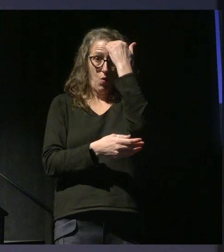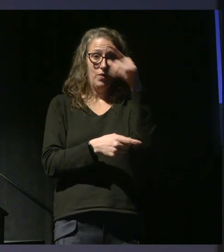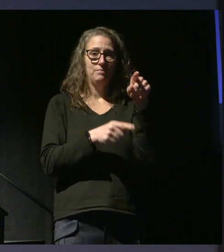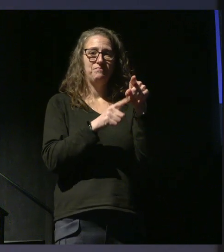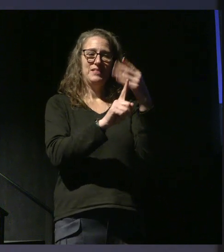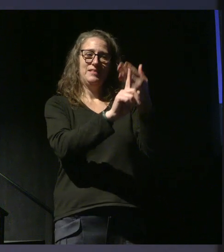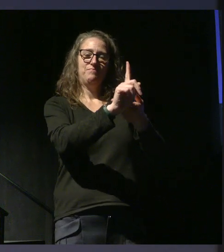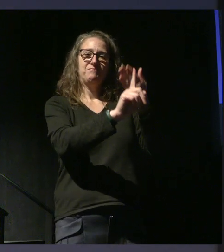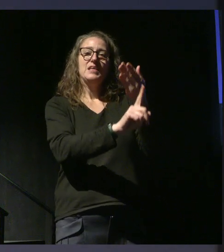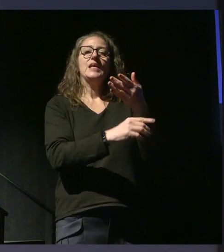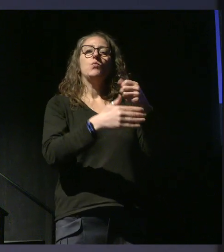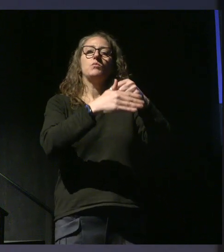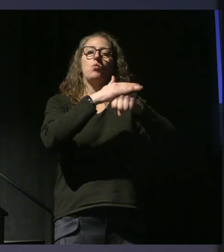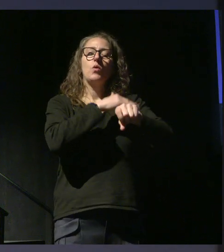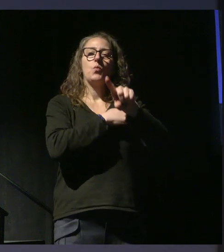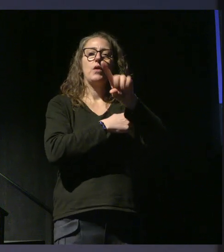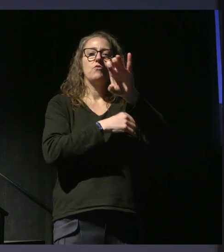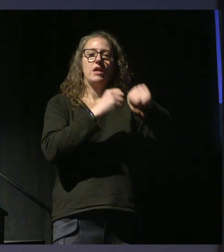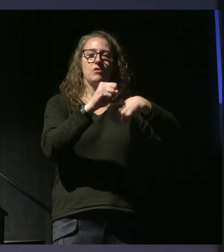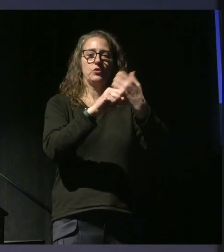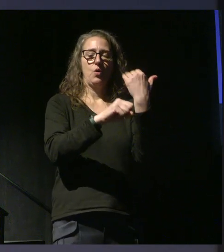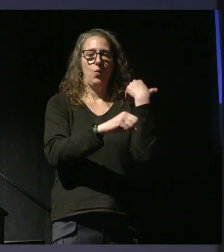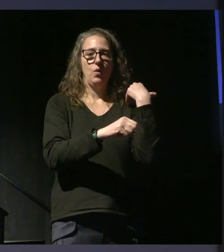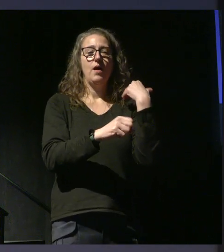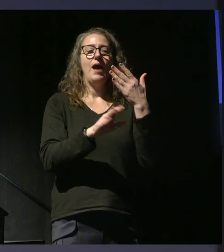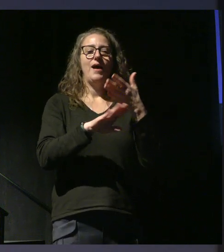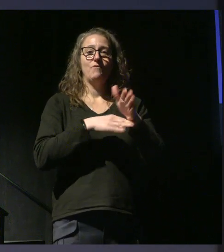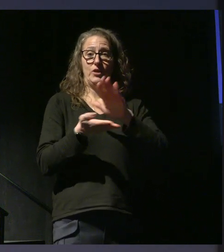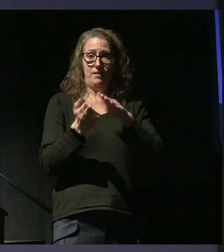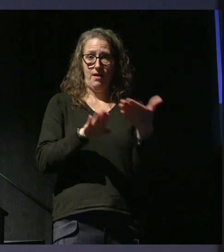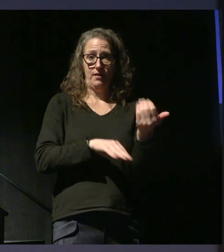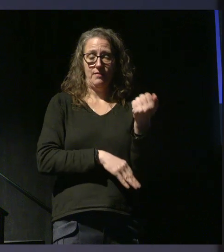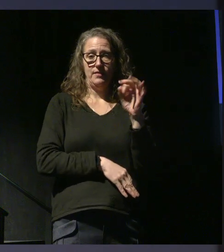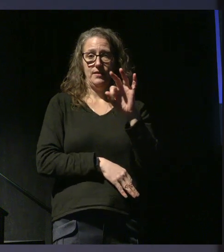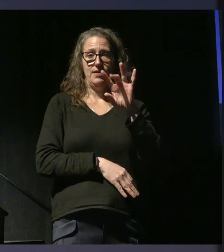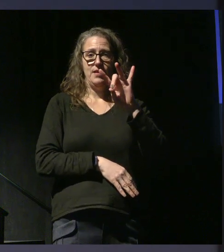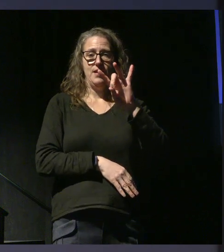After Baldwin died in 1987, his publisher, McGraw Hill,